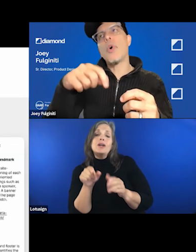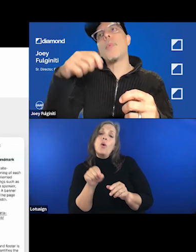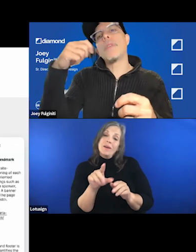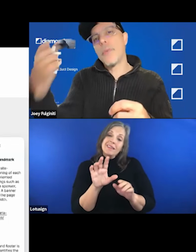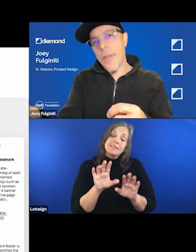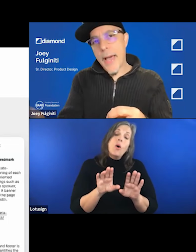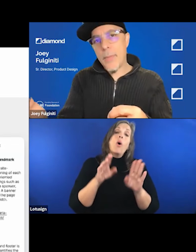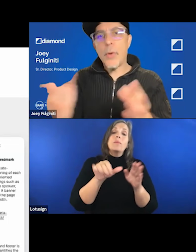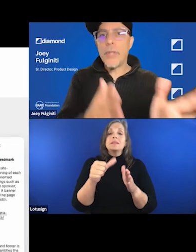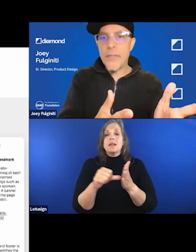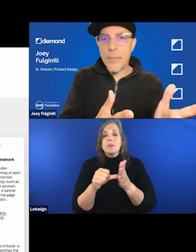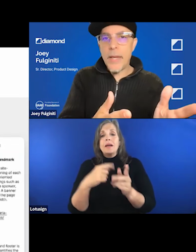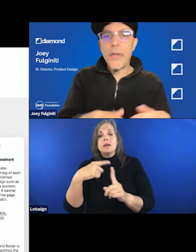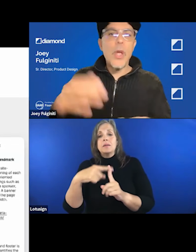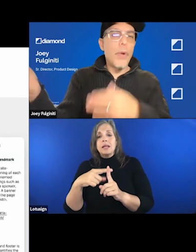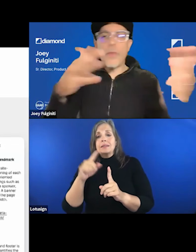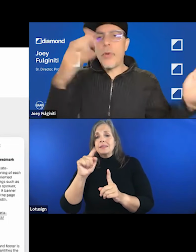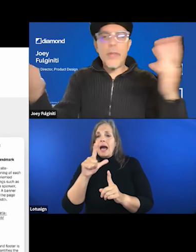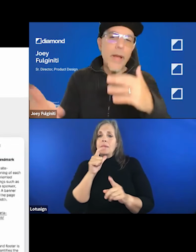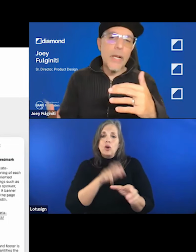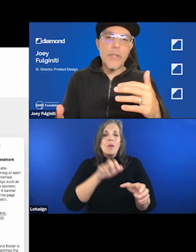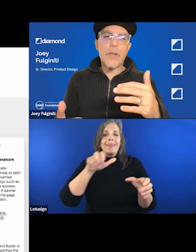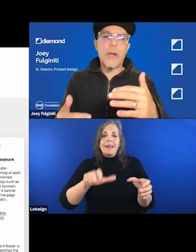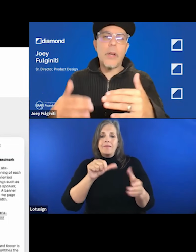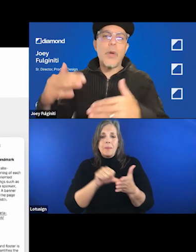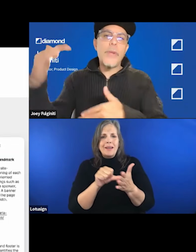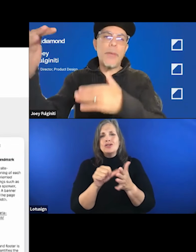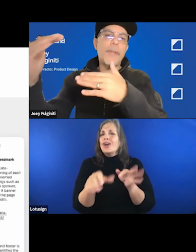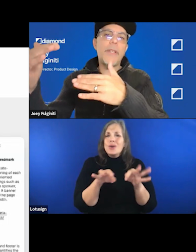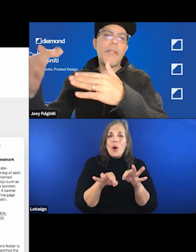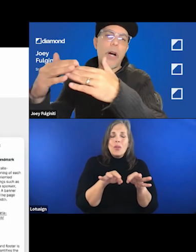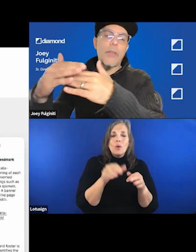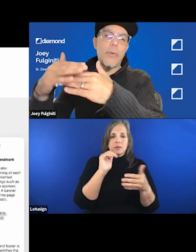open another tab don't leave the page whatever those interactions are we typically talk to our